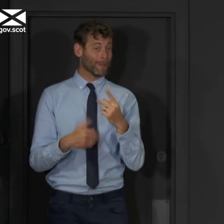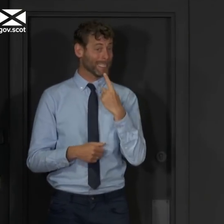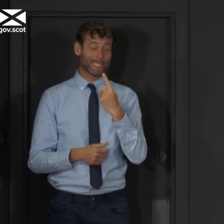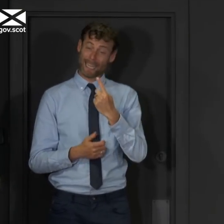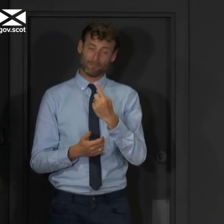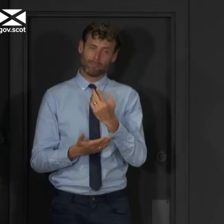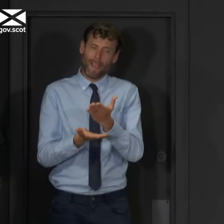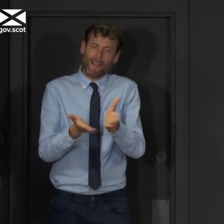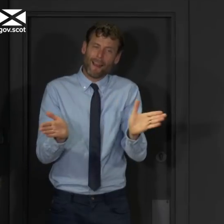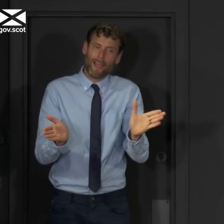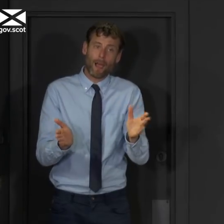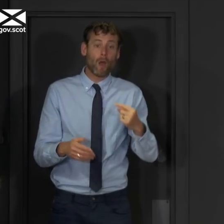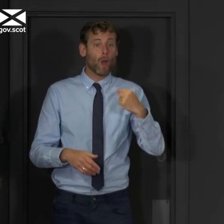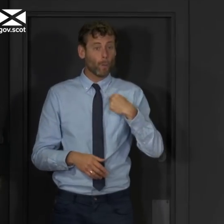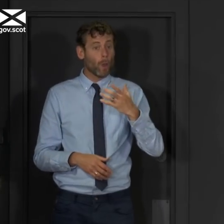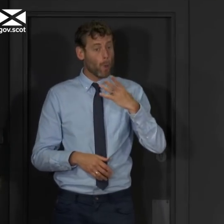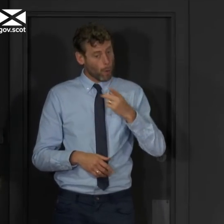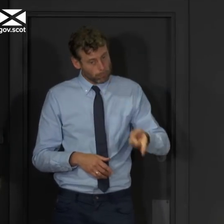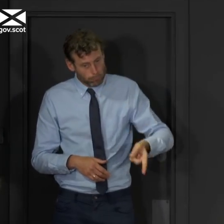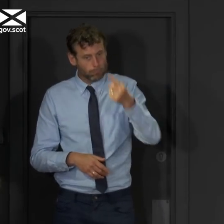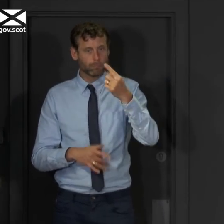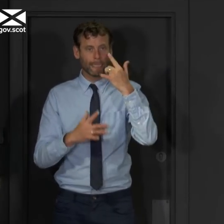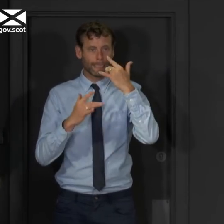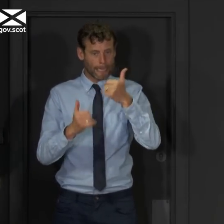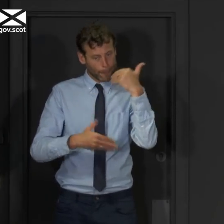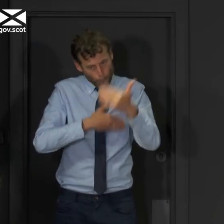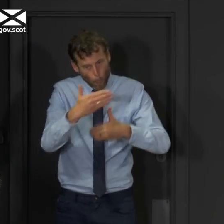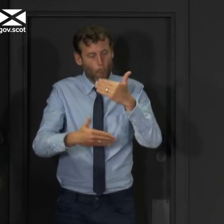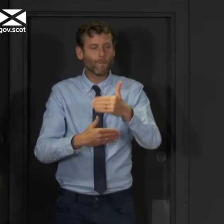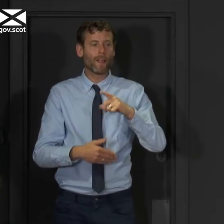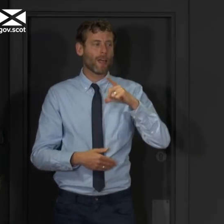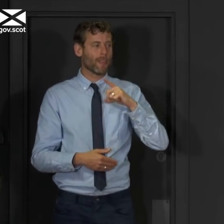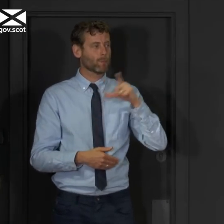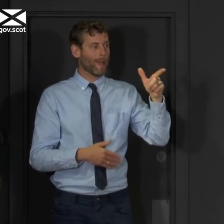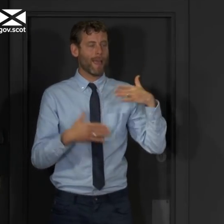to see progress accelerate, which is why the Health Secretary has been very clear and direct